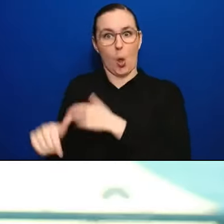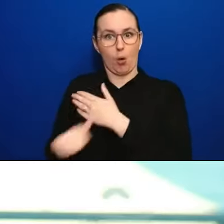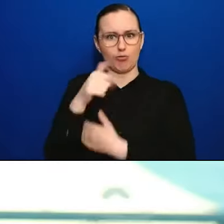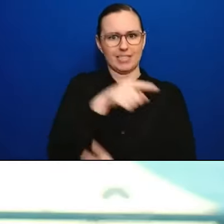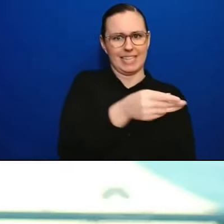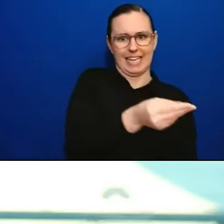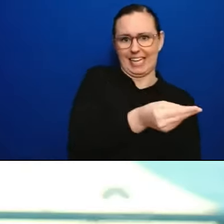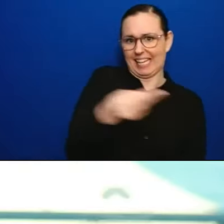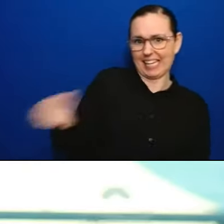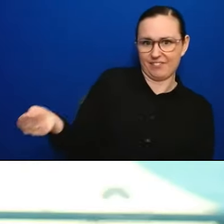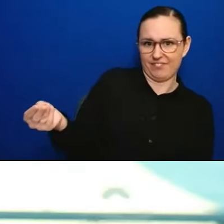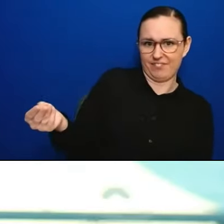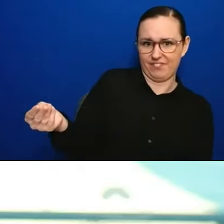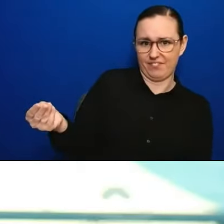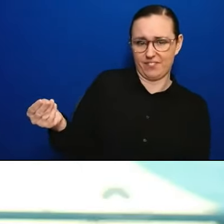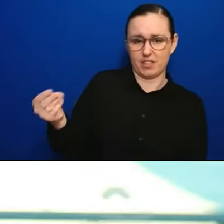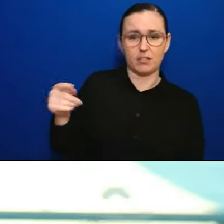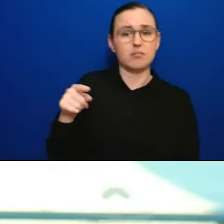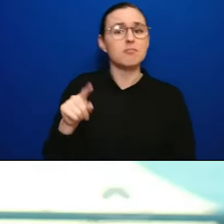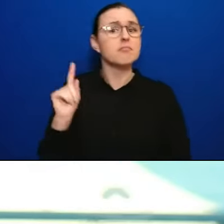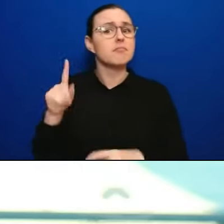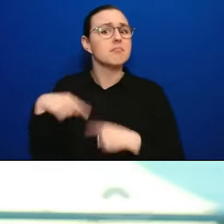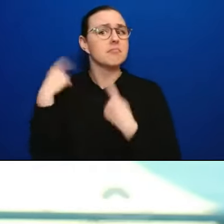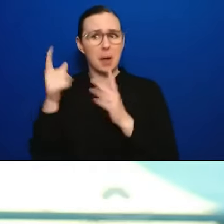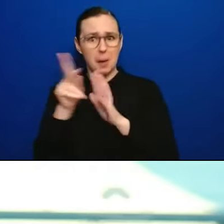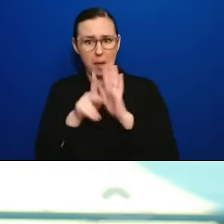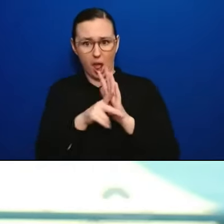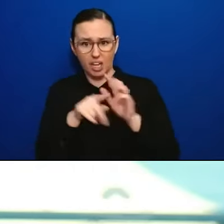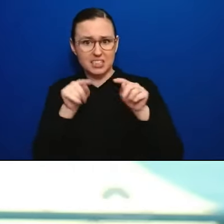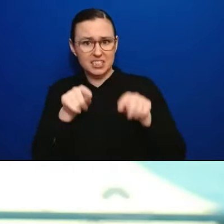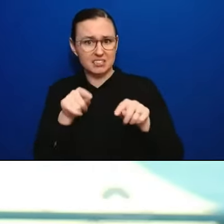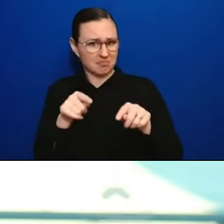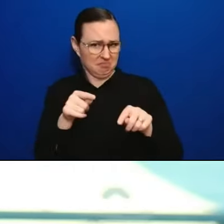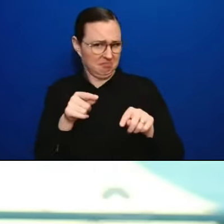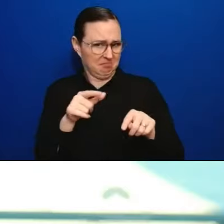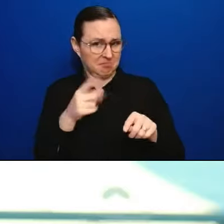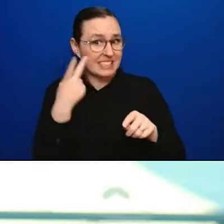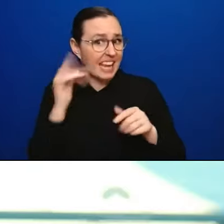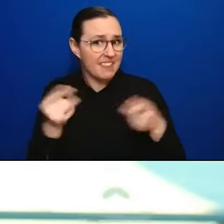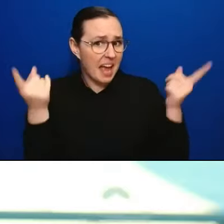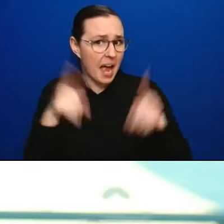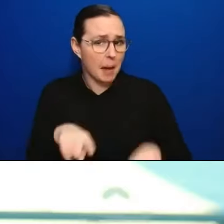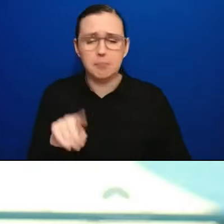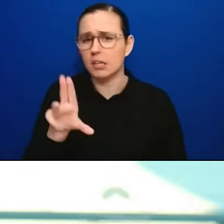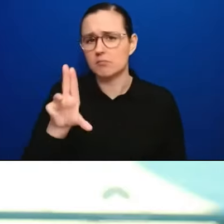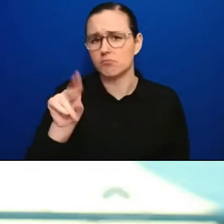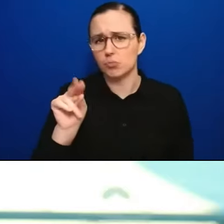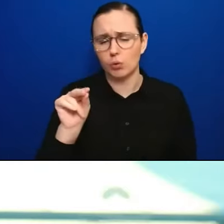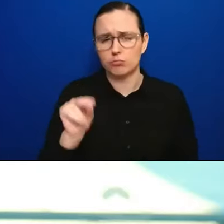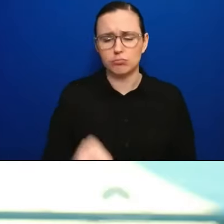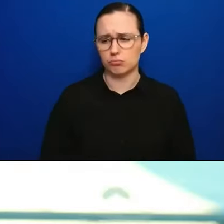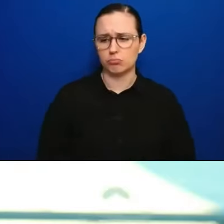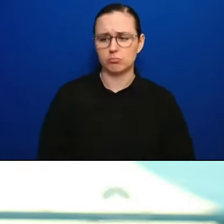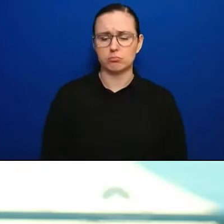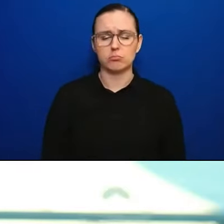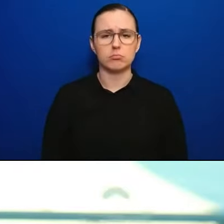placed in a room or a ward with other vaccinated low-risk people. According to the infection